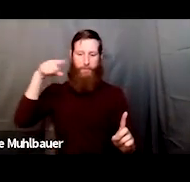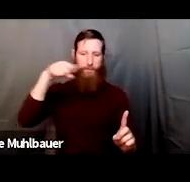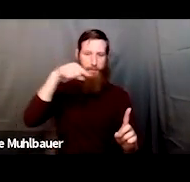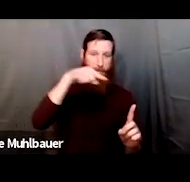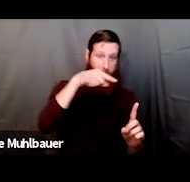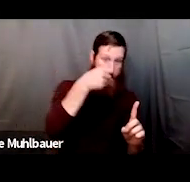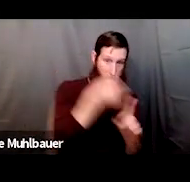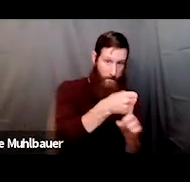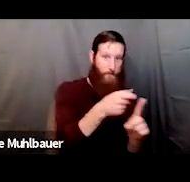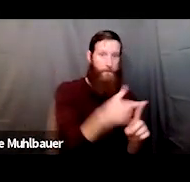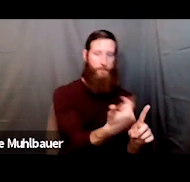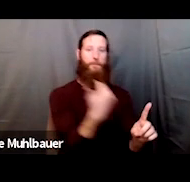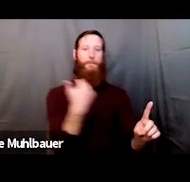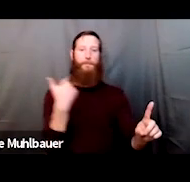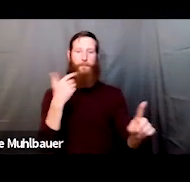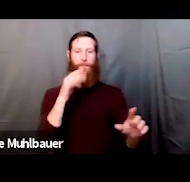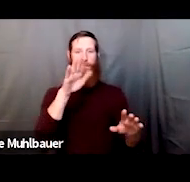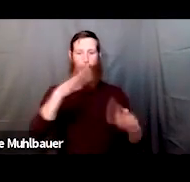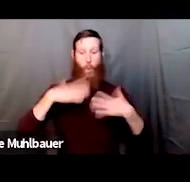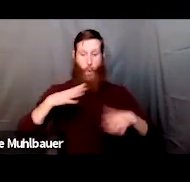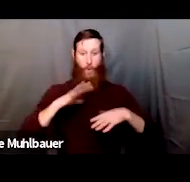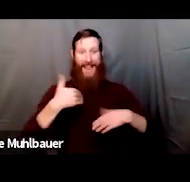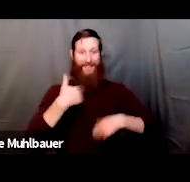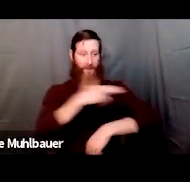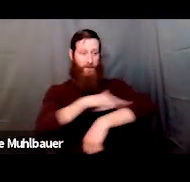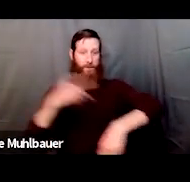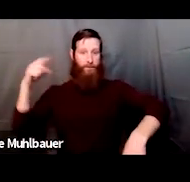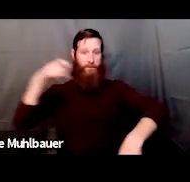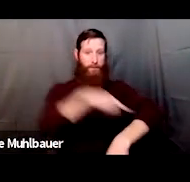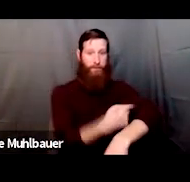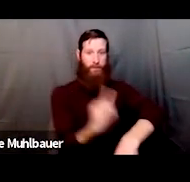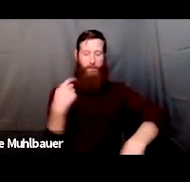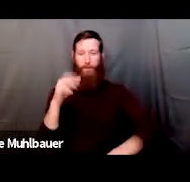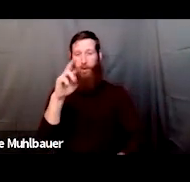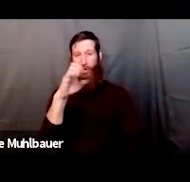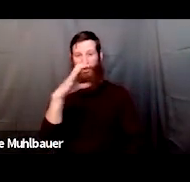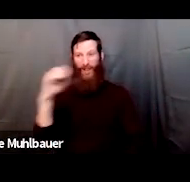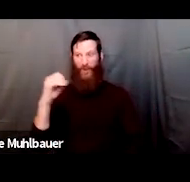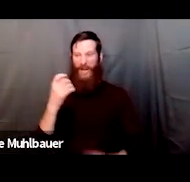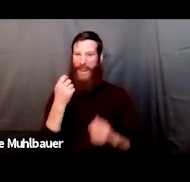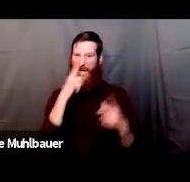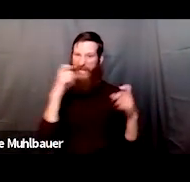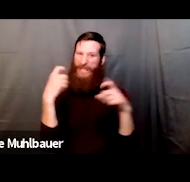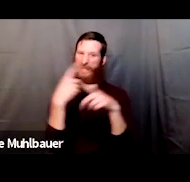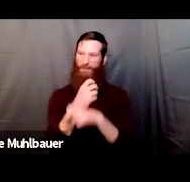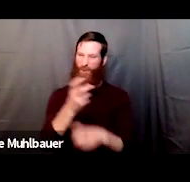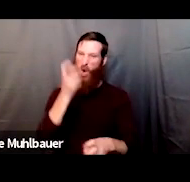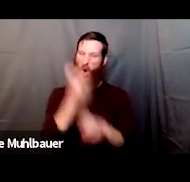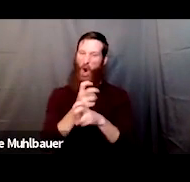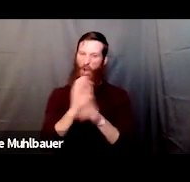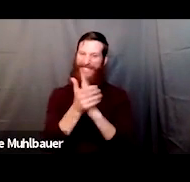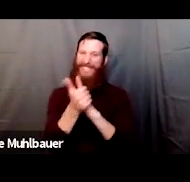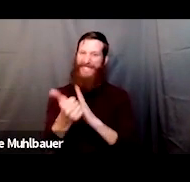and then receives it after it strikes off the reflector plate. Using a RECCO is finacky, it is a hard skill to get good at.